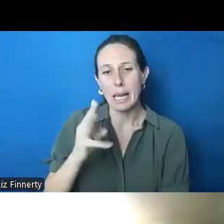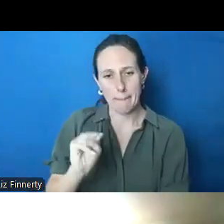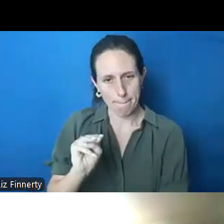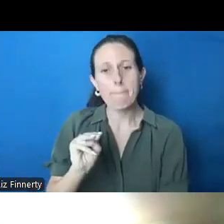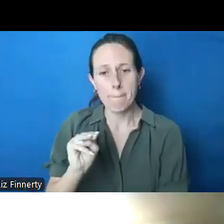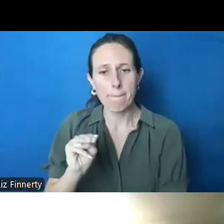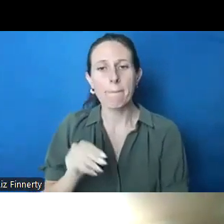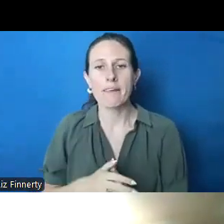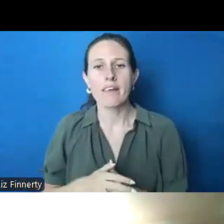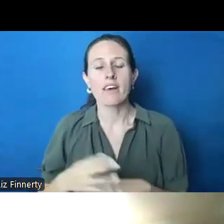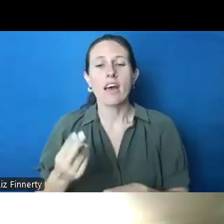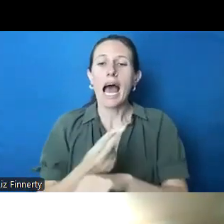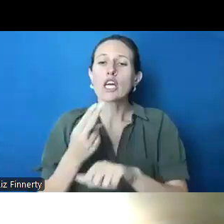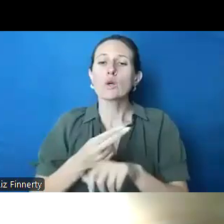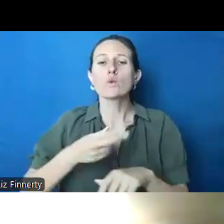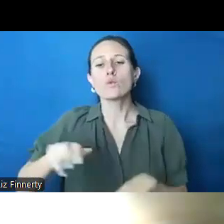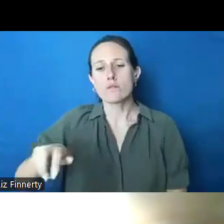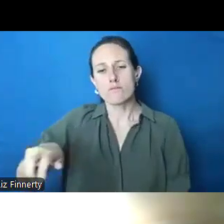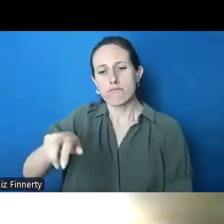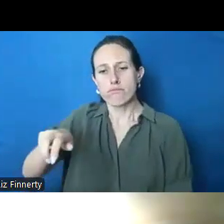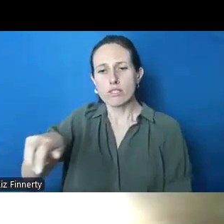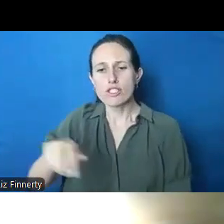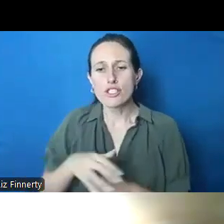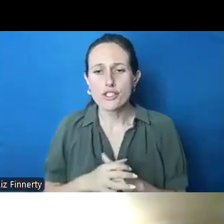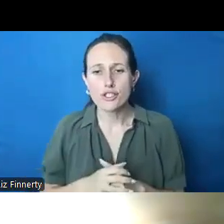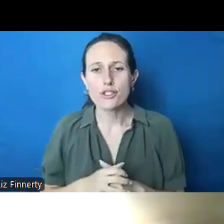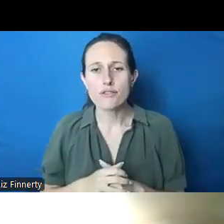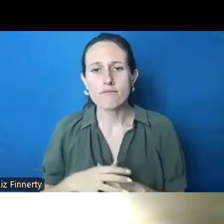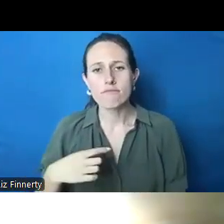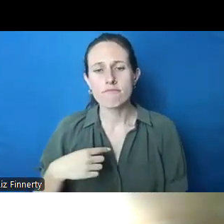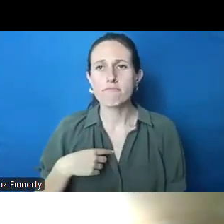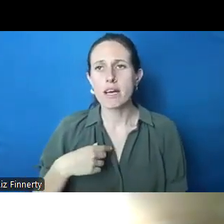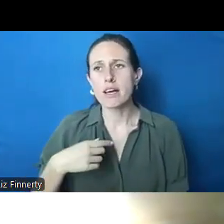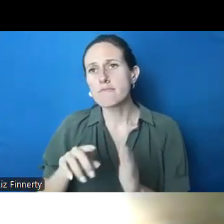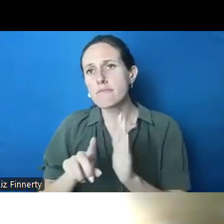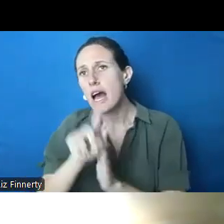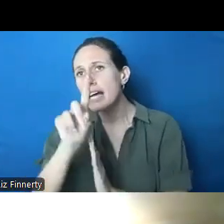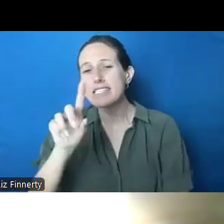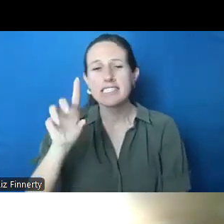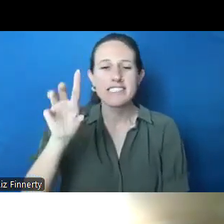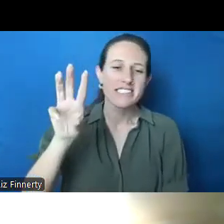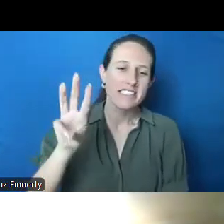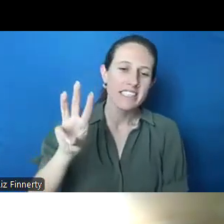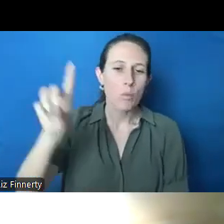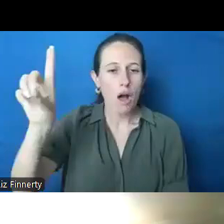/him pronouns. I use a power wheelchair, I'm 6 if the